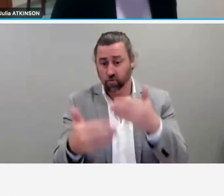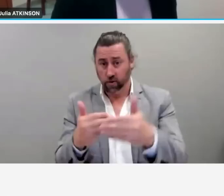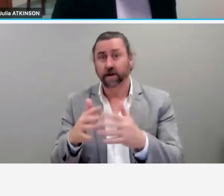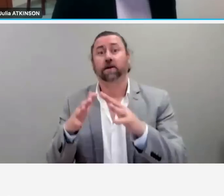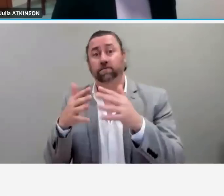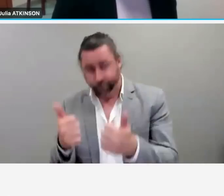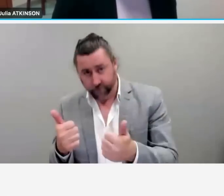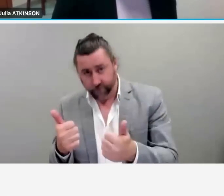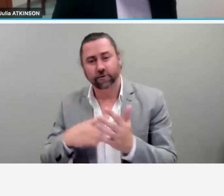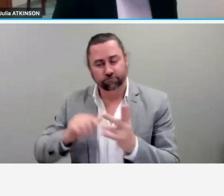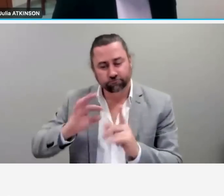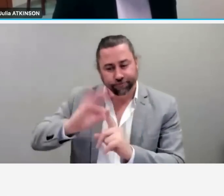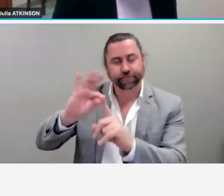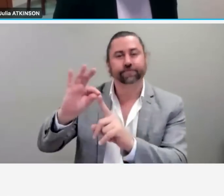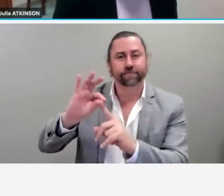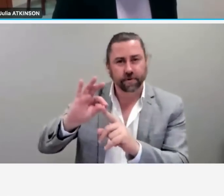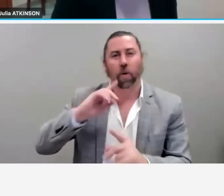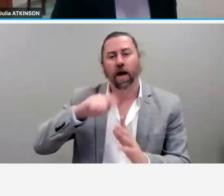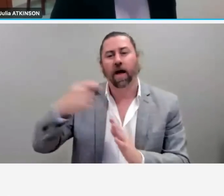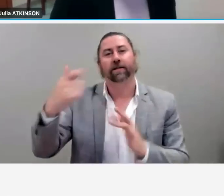this year and we hope to run another trial in 2023.